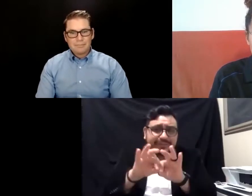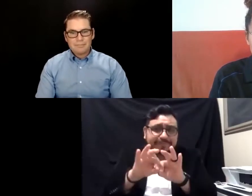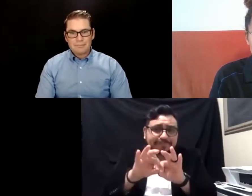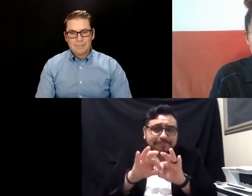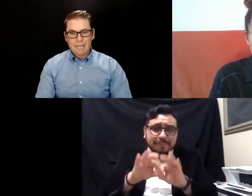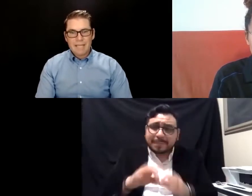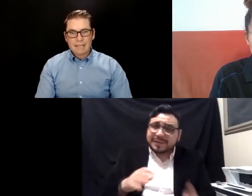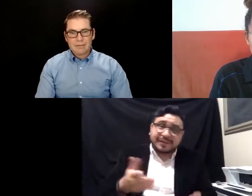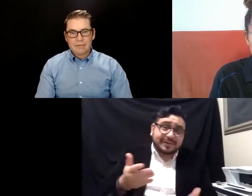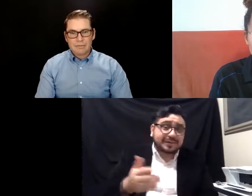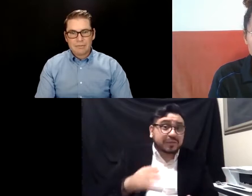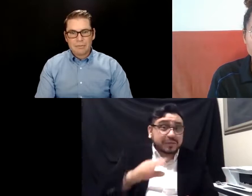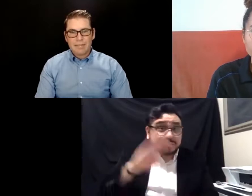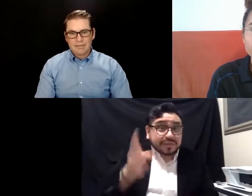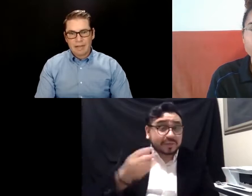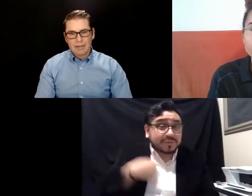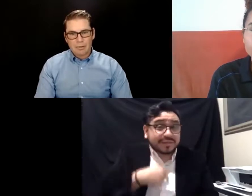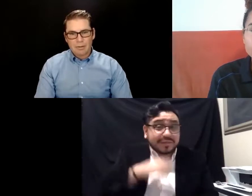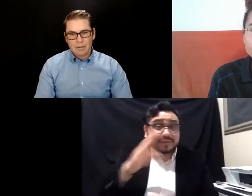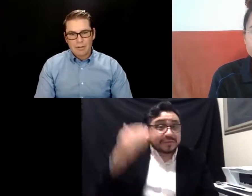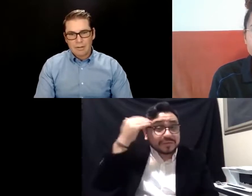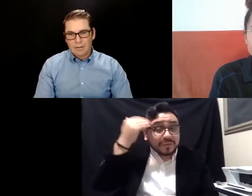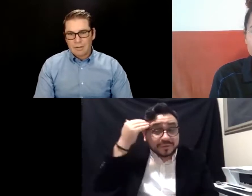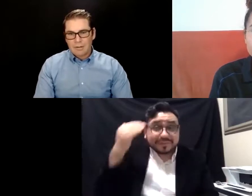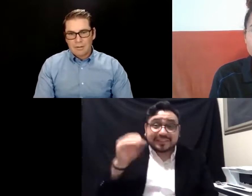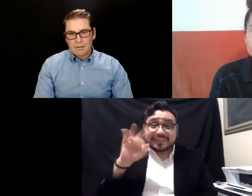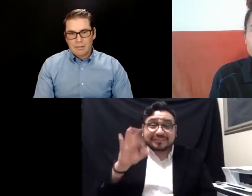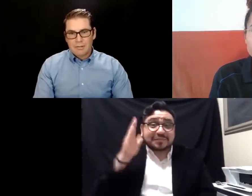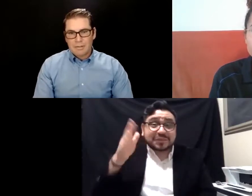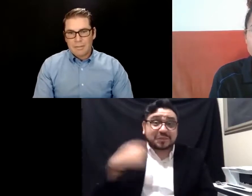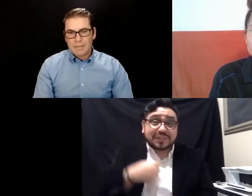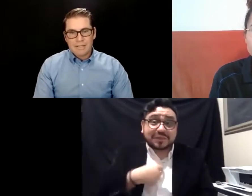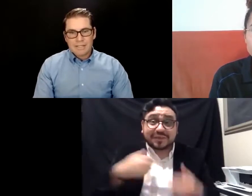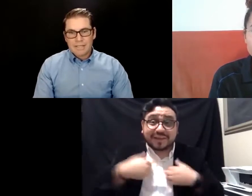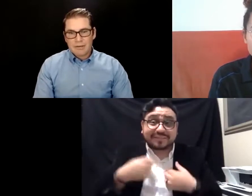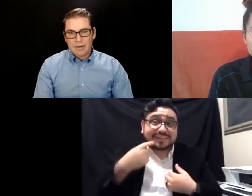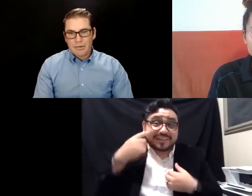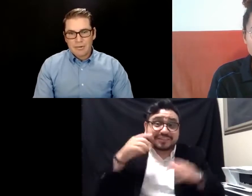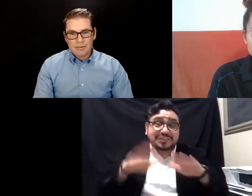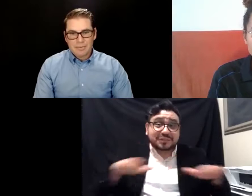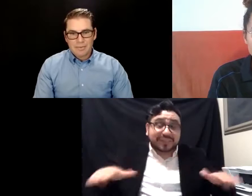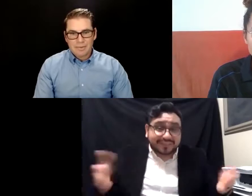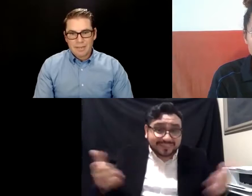ASL truly is valuable. I mean, you just never know.